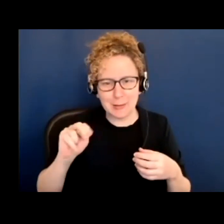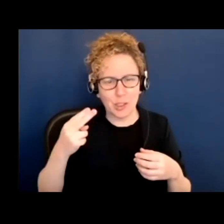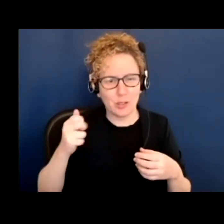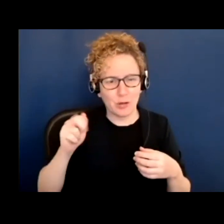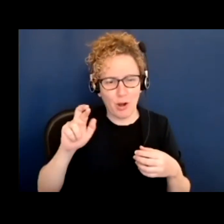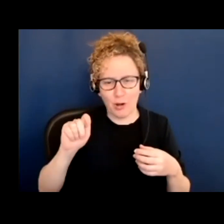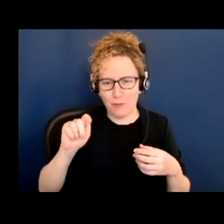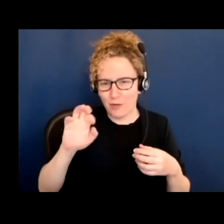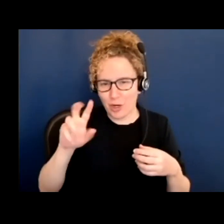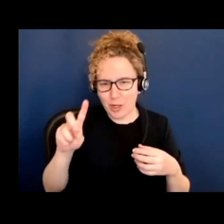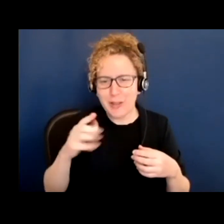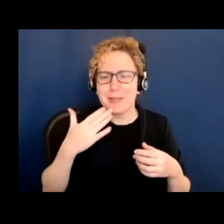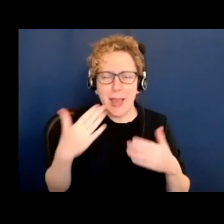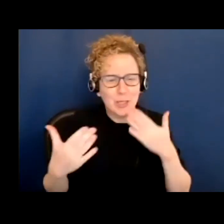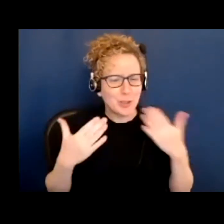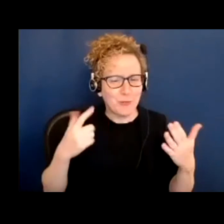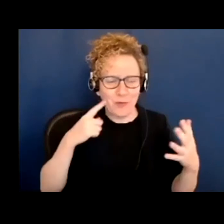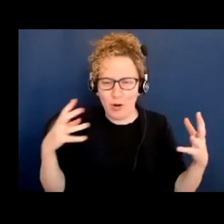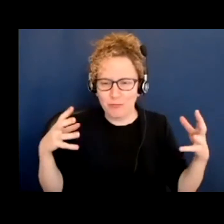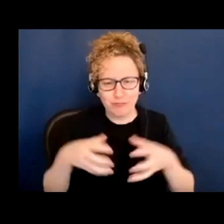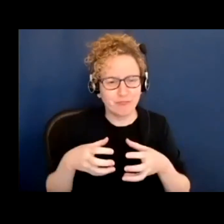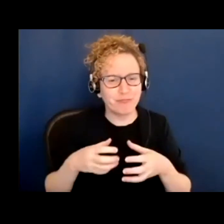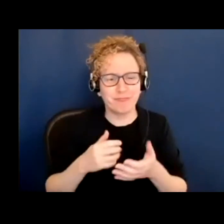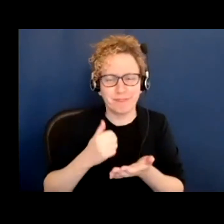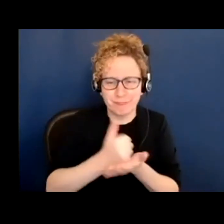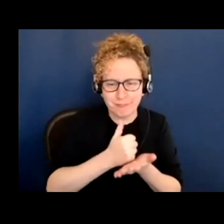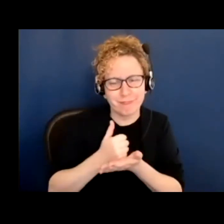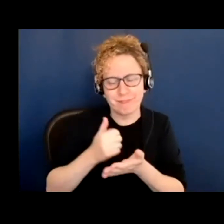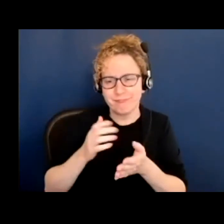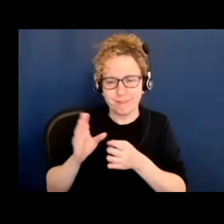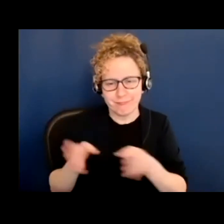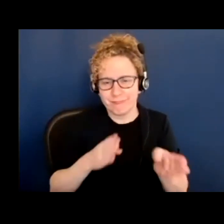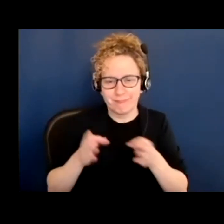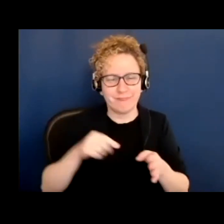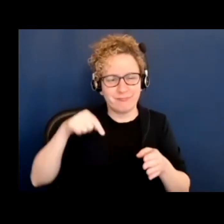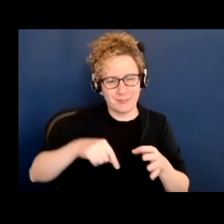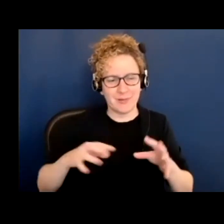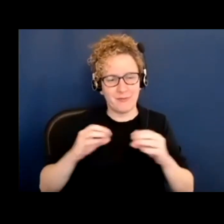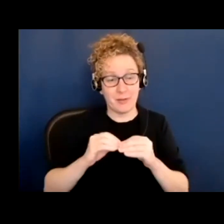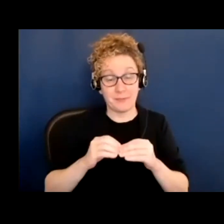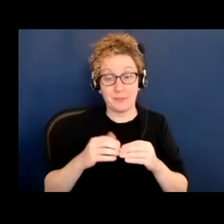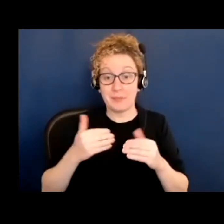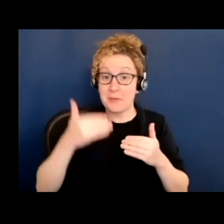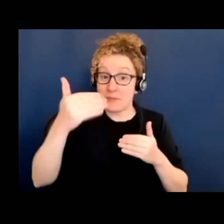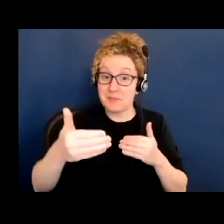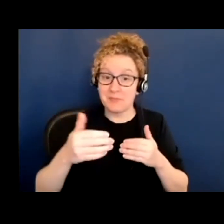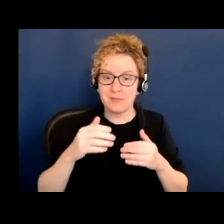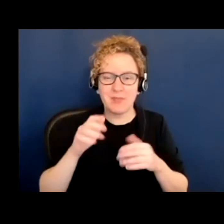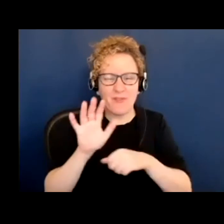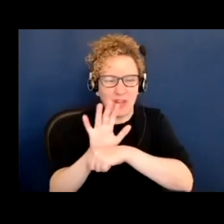And with that I would like to welcome a video from Matthew Lussenhop the Principle Deputy